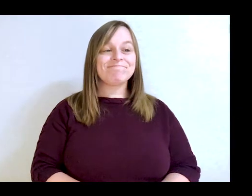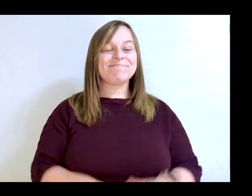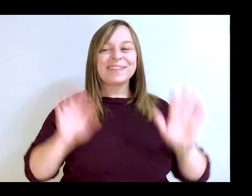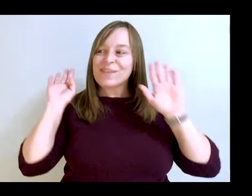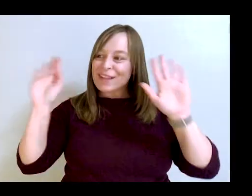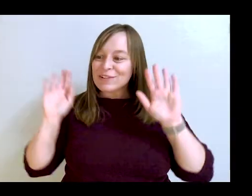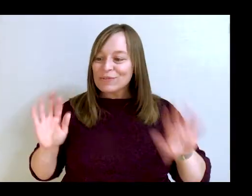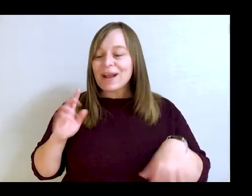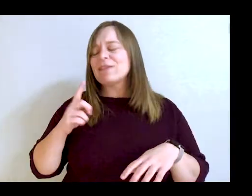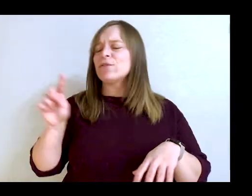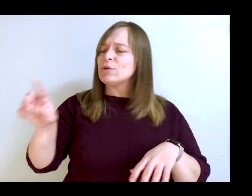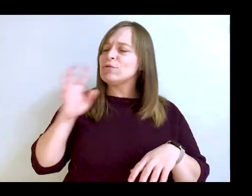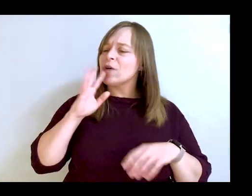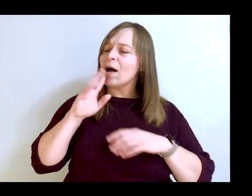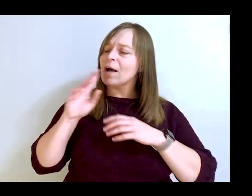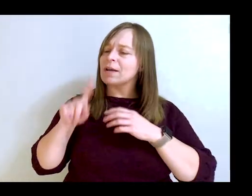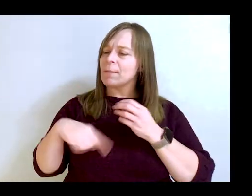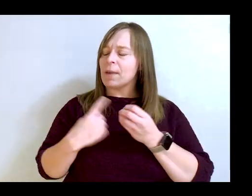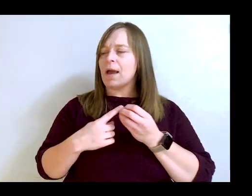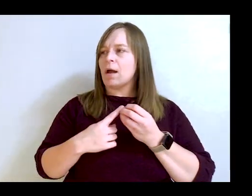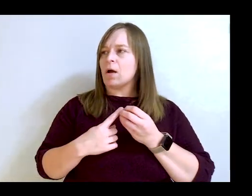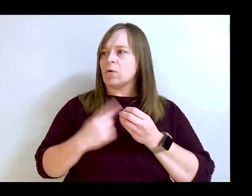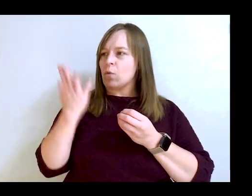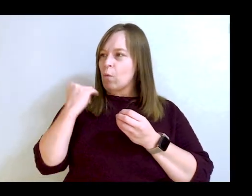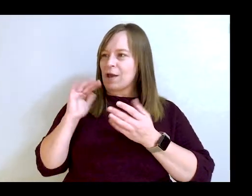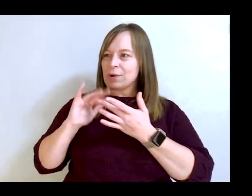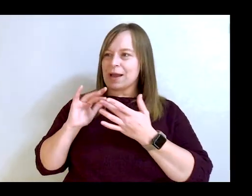K: That's great. And so you talked a little bit about why you